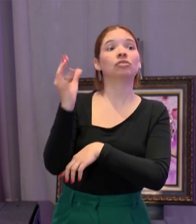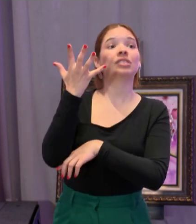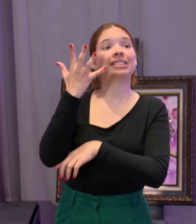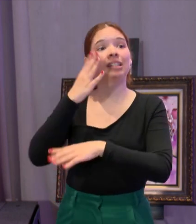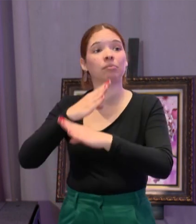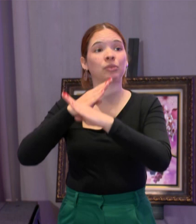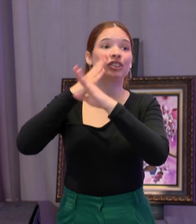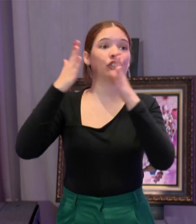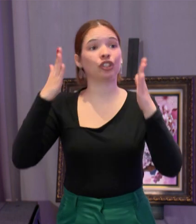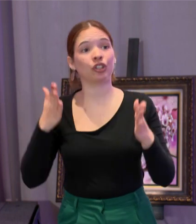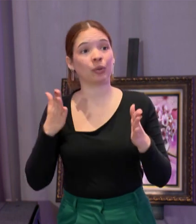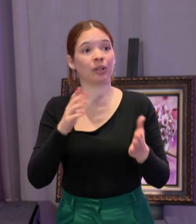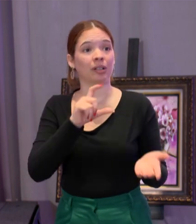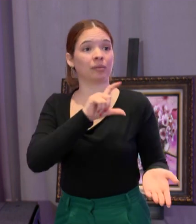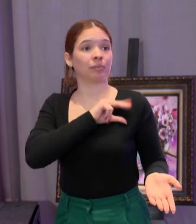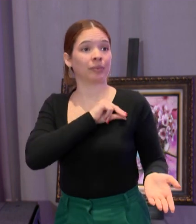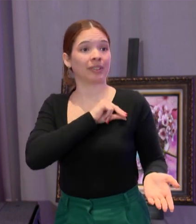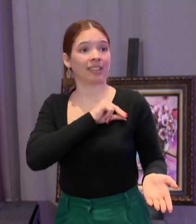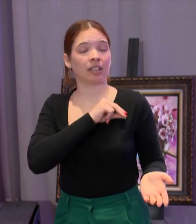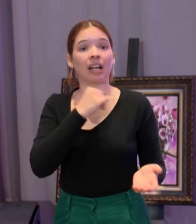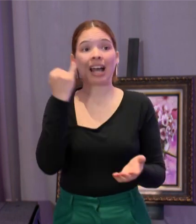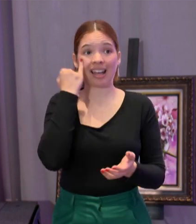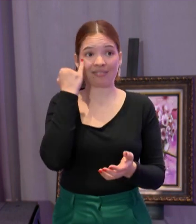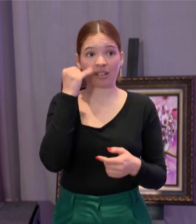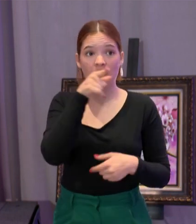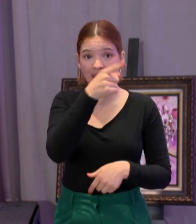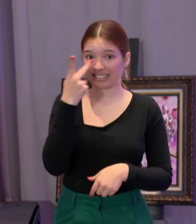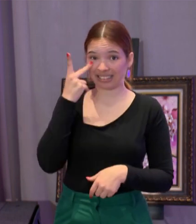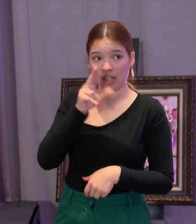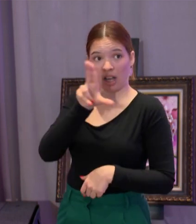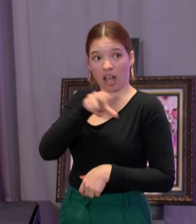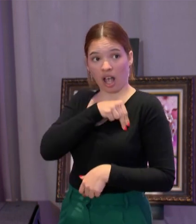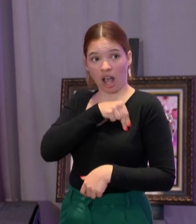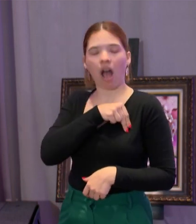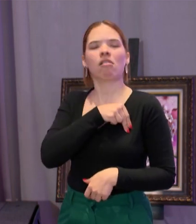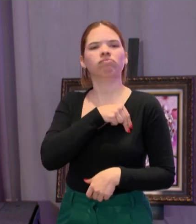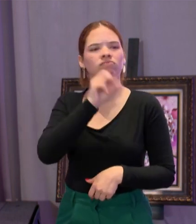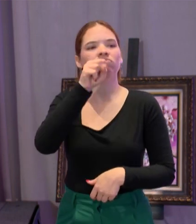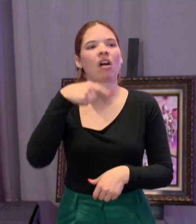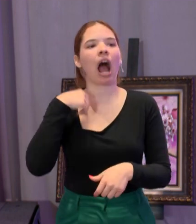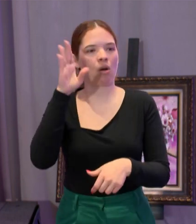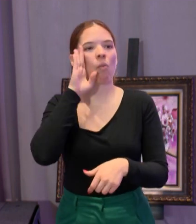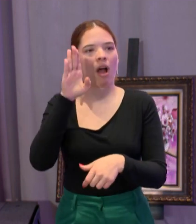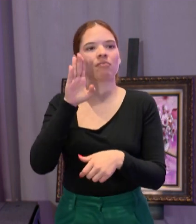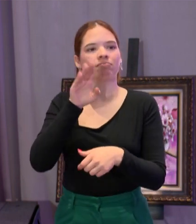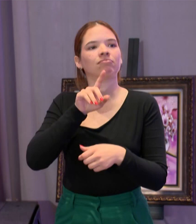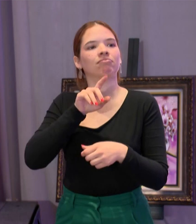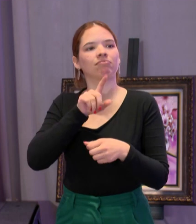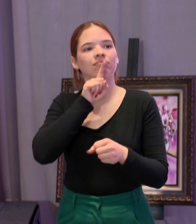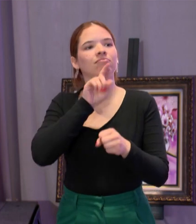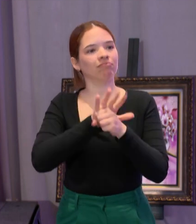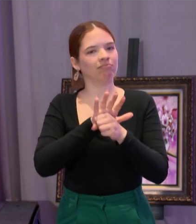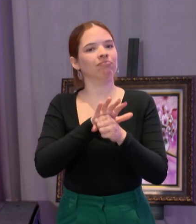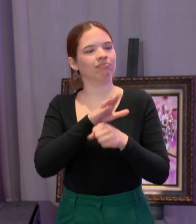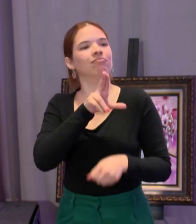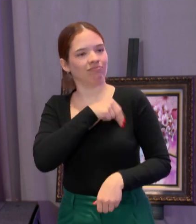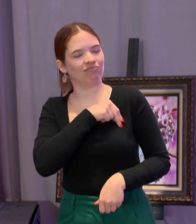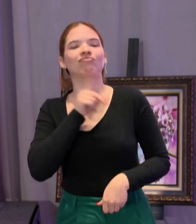CARE FOR THE TREES. I'D ALSO LIKE TO ACKNOWLEDGE KATHERINE TOWNSEND, THE TRUST OF THE NATIONAL MALL, OUR PARTNER